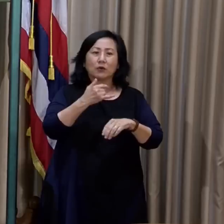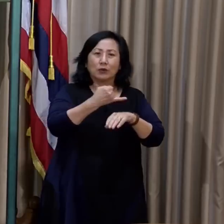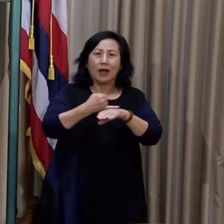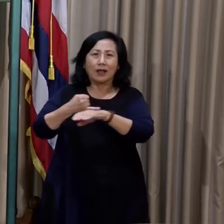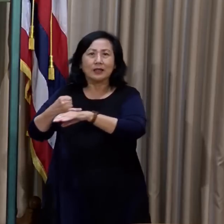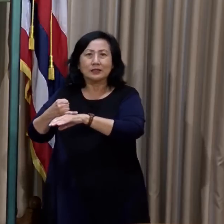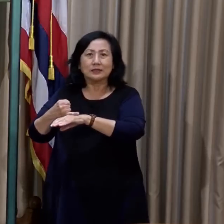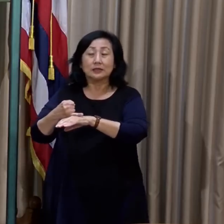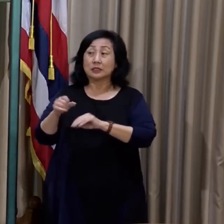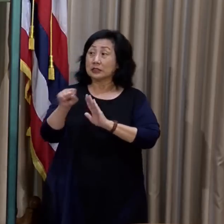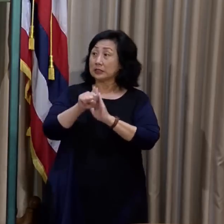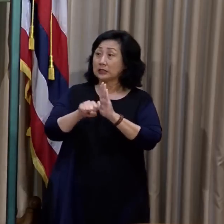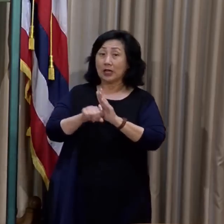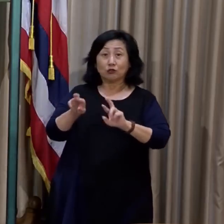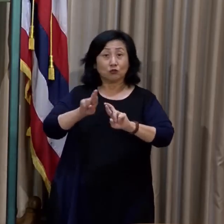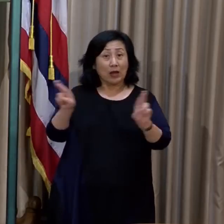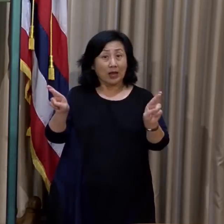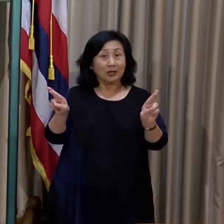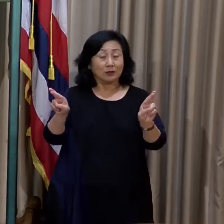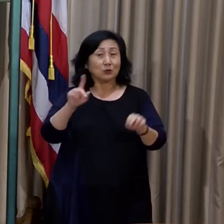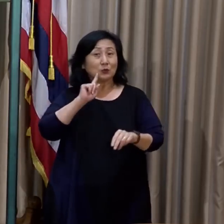WE KNOW HOW IMPORTANT IT IS TO RESTORE TRAVEL BETWEEN THE ISLANDS.